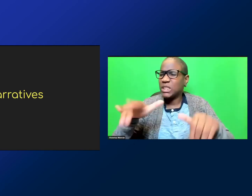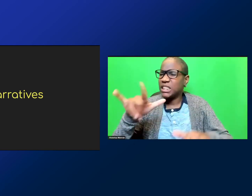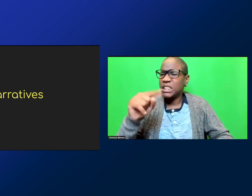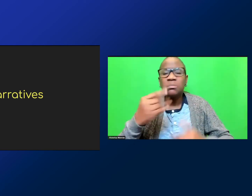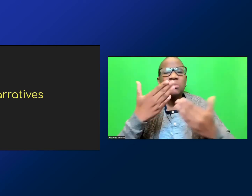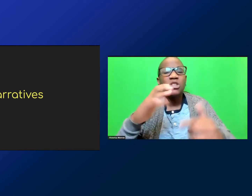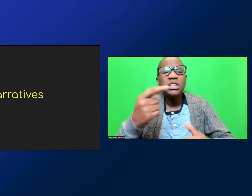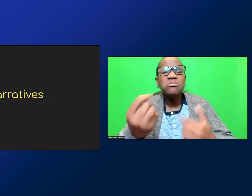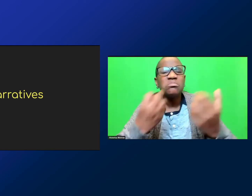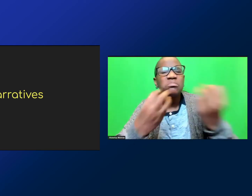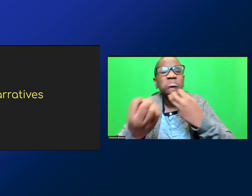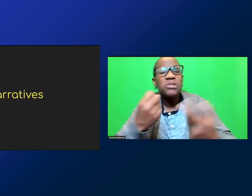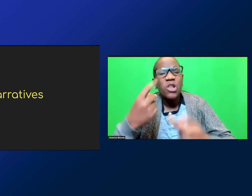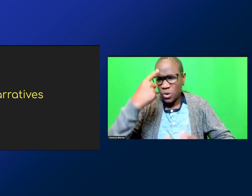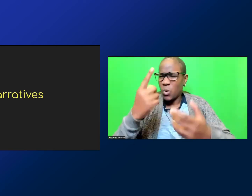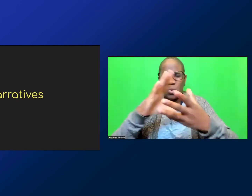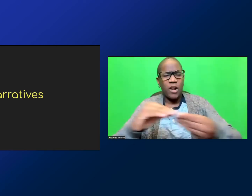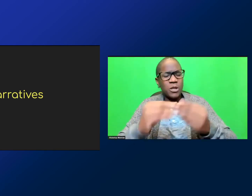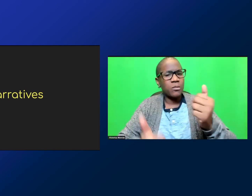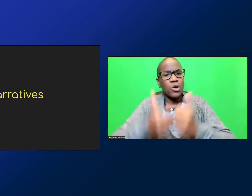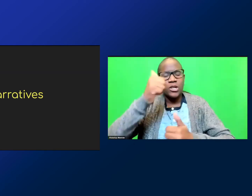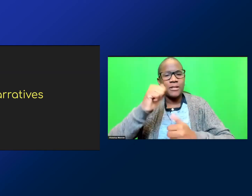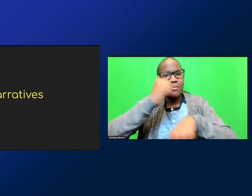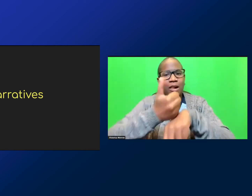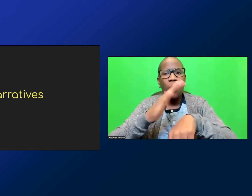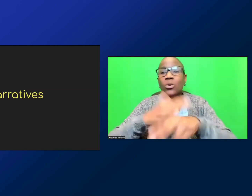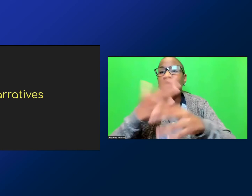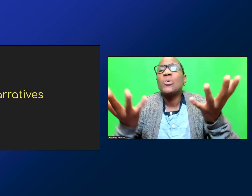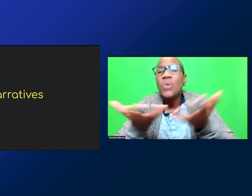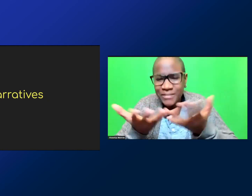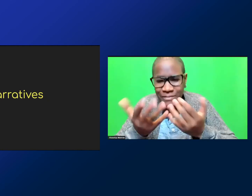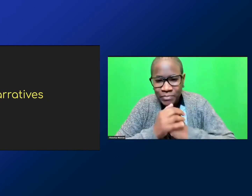let me know in the chat what you think about children's literature whom do or what do the